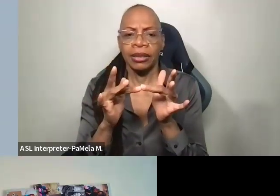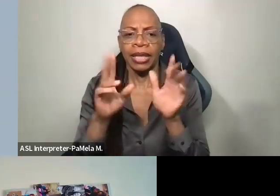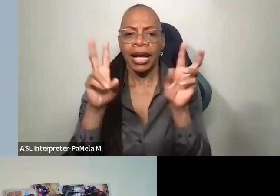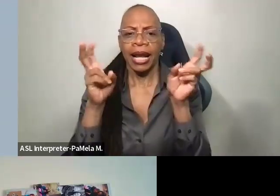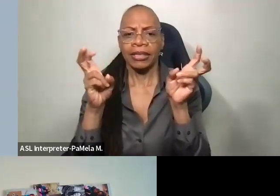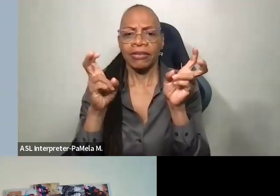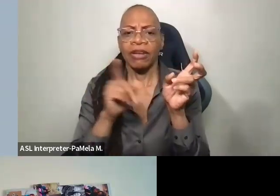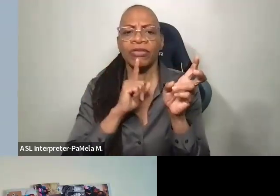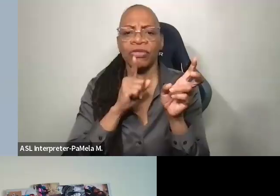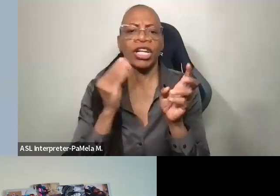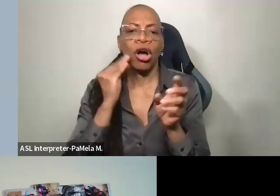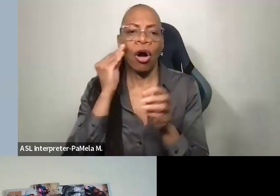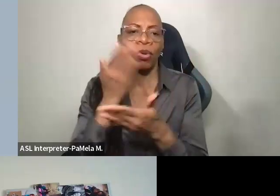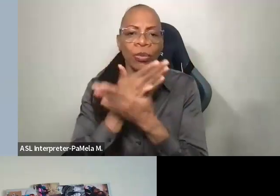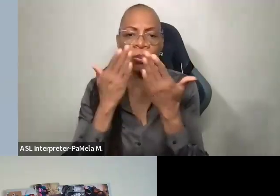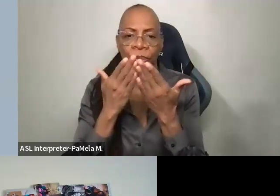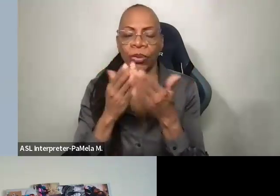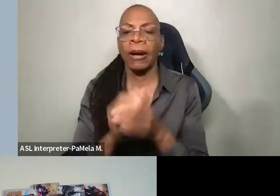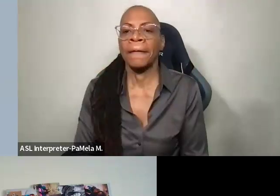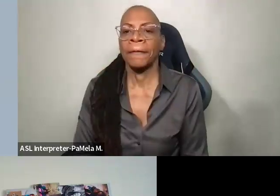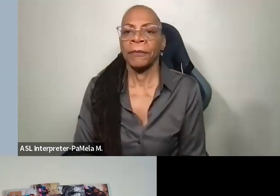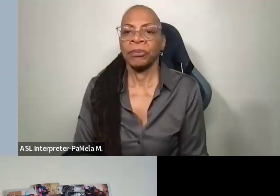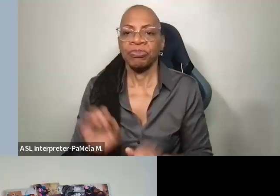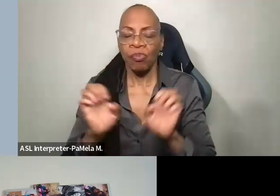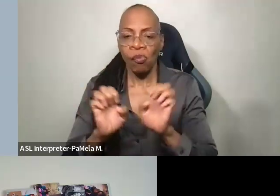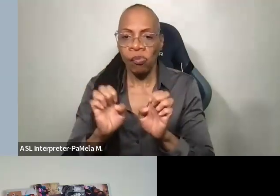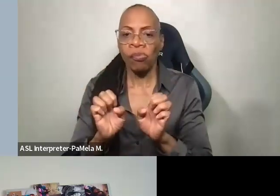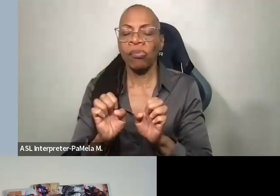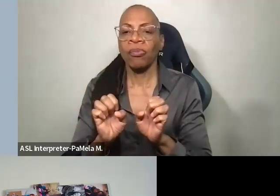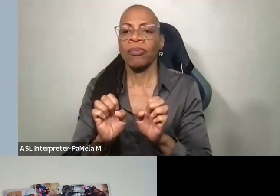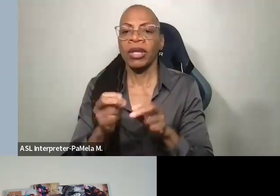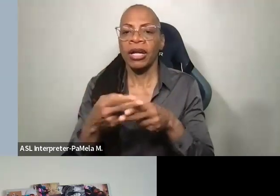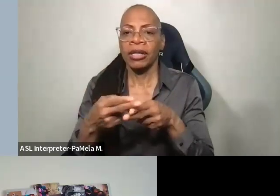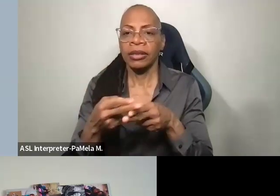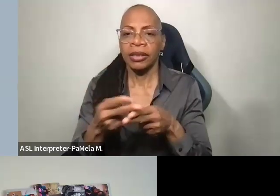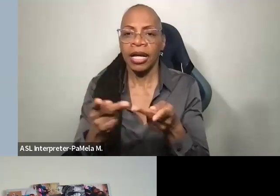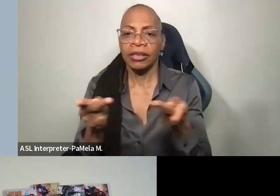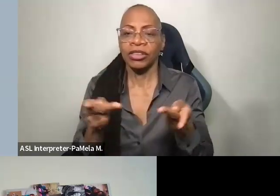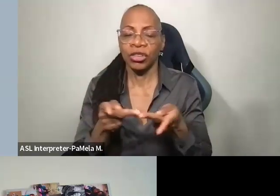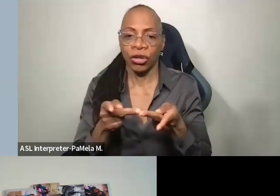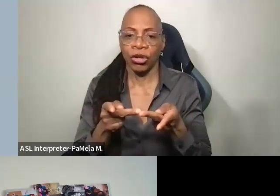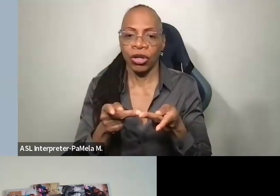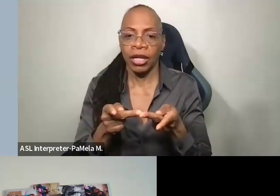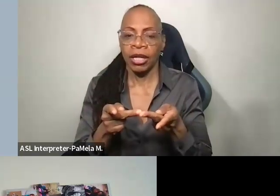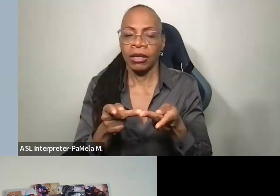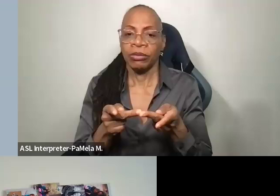Emergency sheltered street outreach prior living situations are both in the homeless situations category,